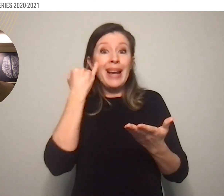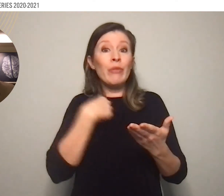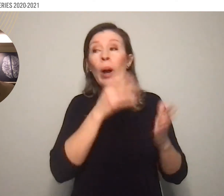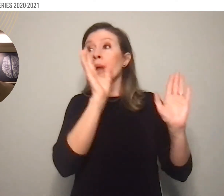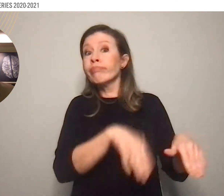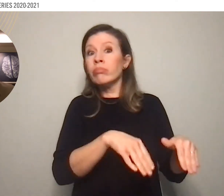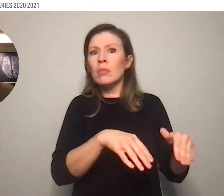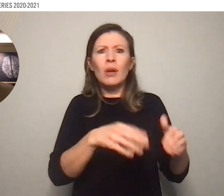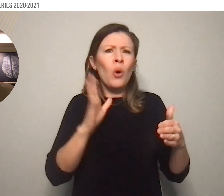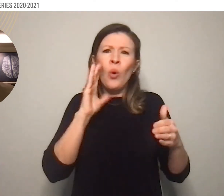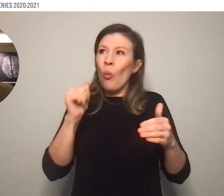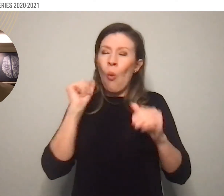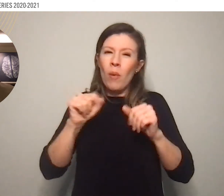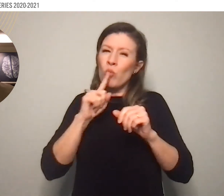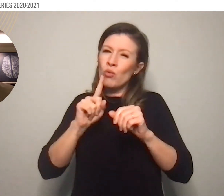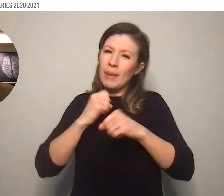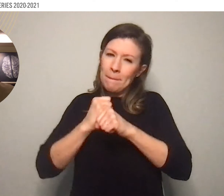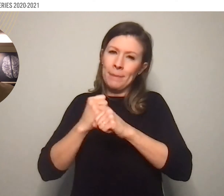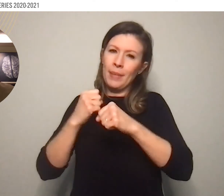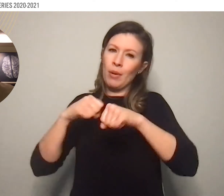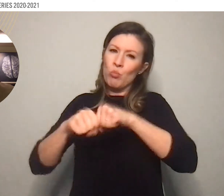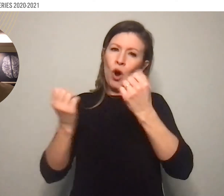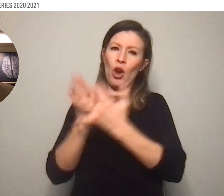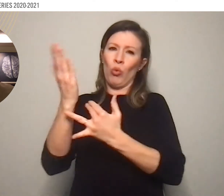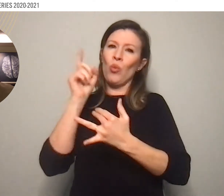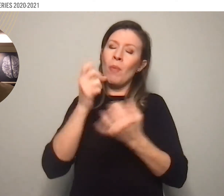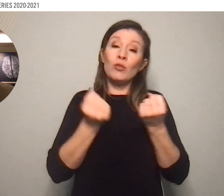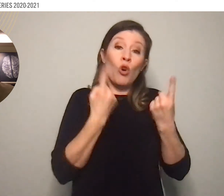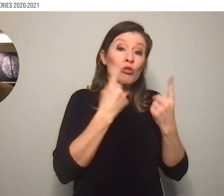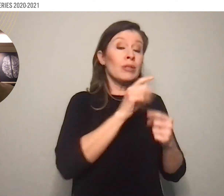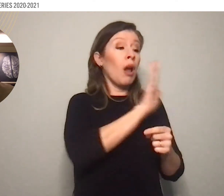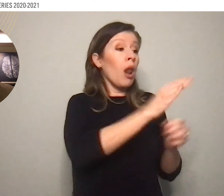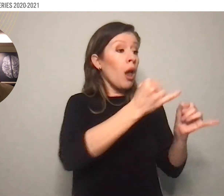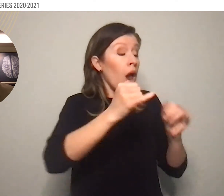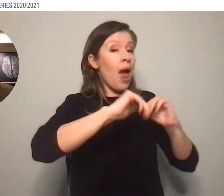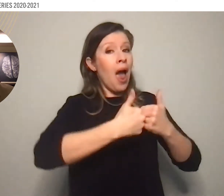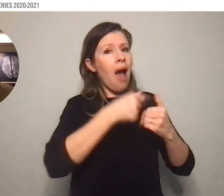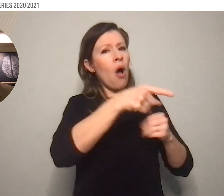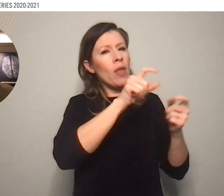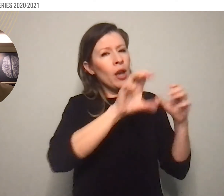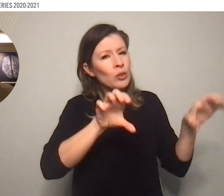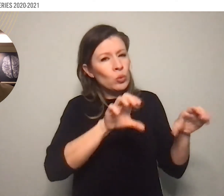through until we can characterize the variance in how folks perform tasks throughout the population.